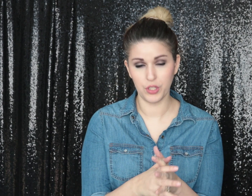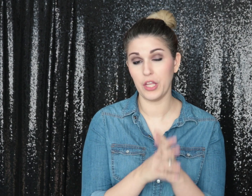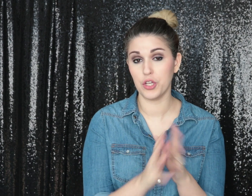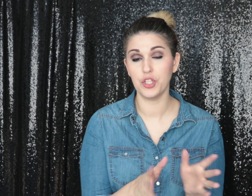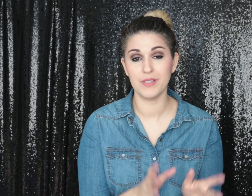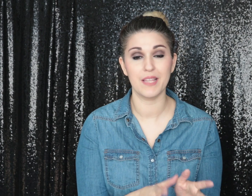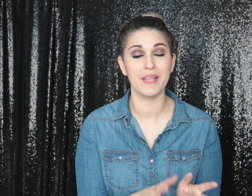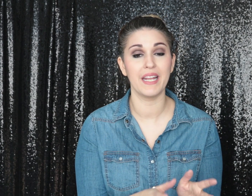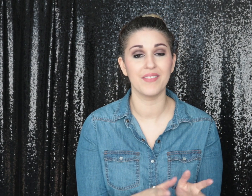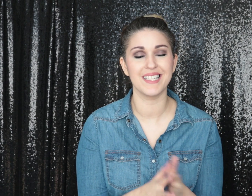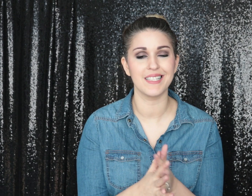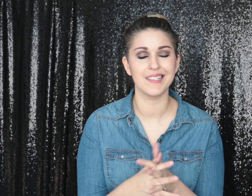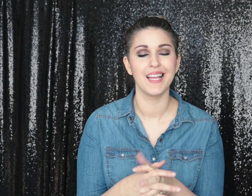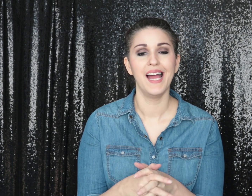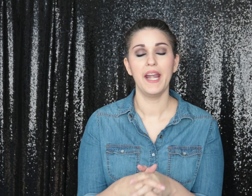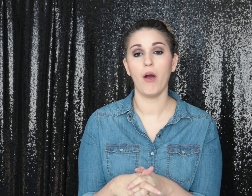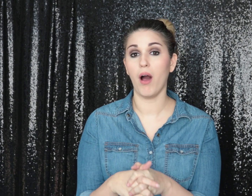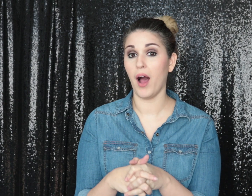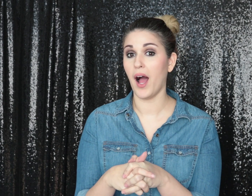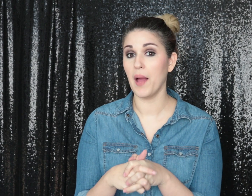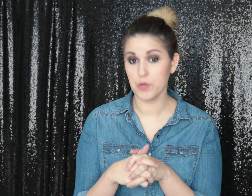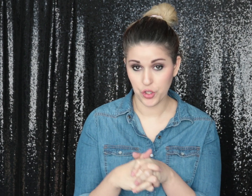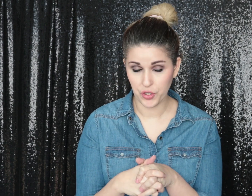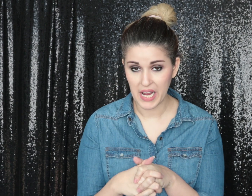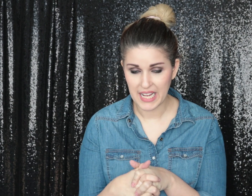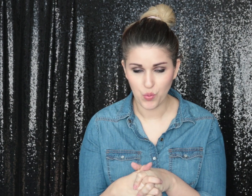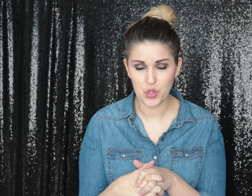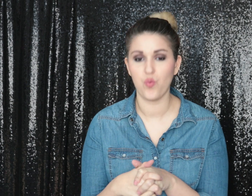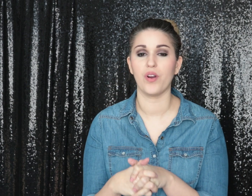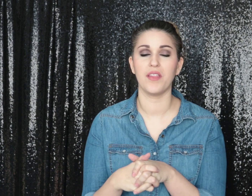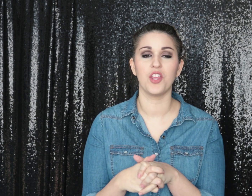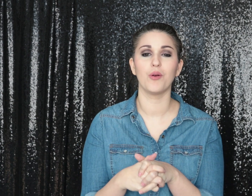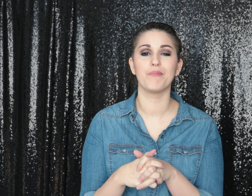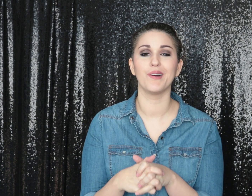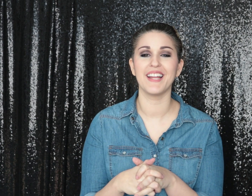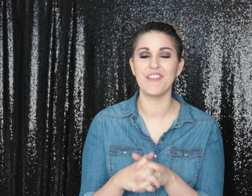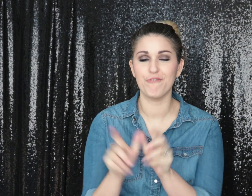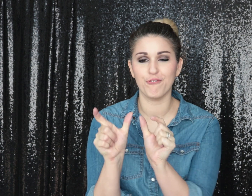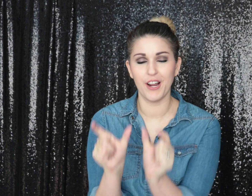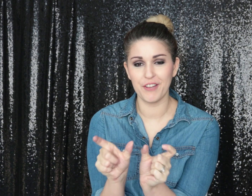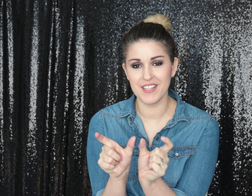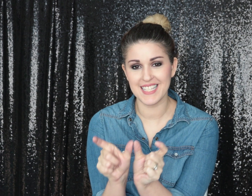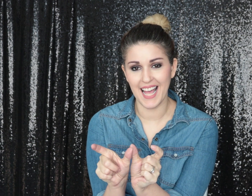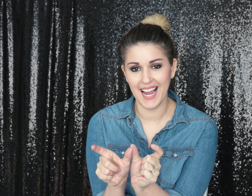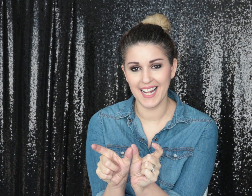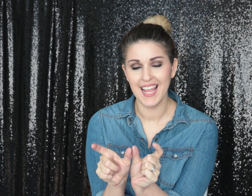you could use at the beginning of the sentence. Now I'm sure you could guess which word that you would put in front of the sign